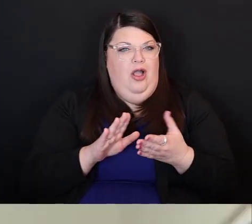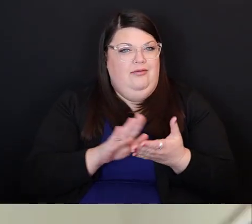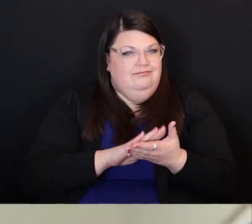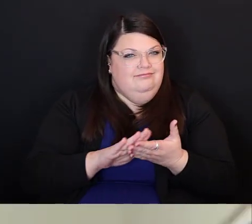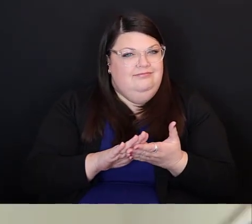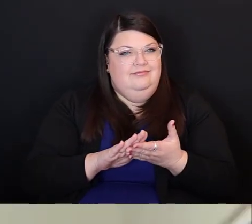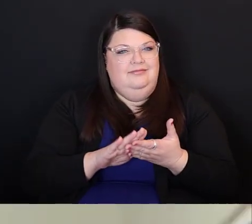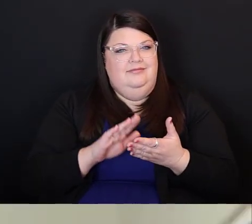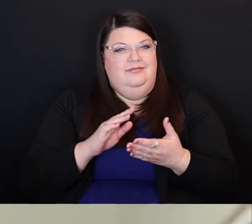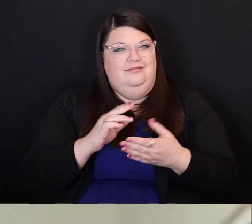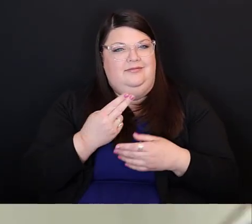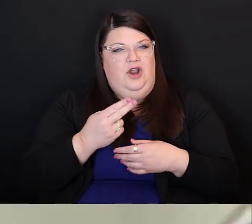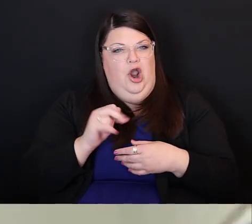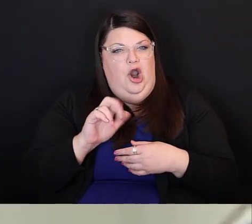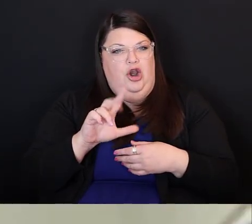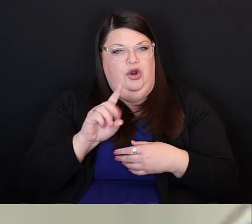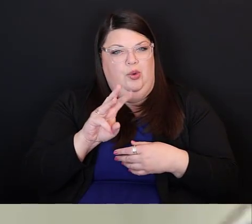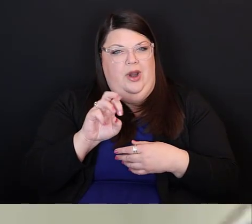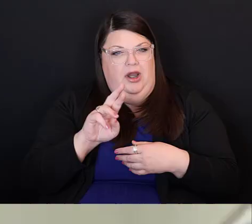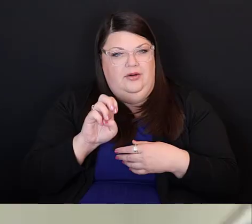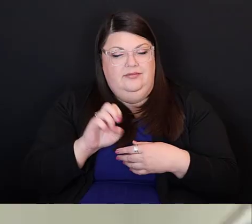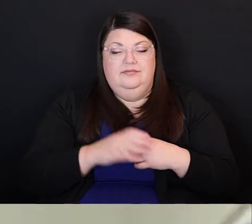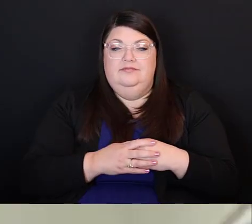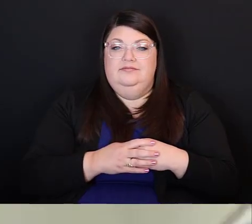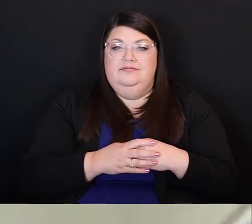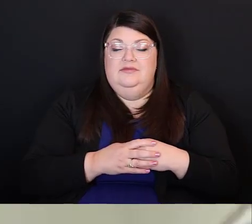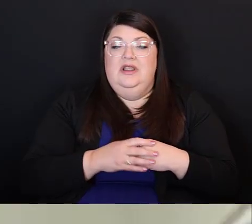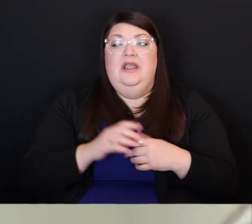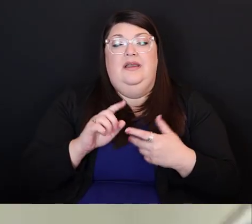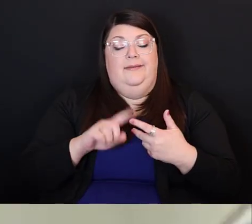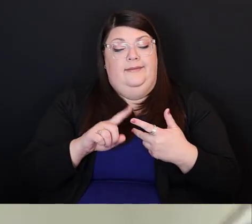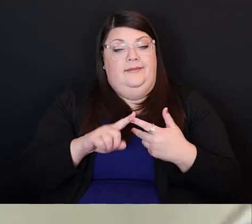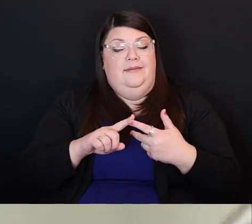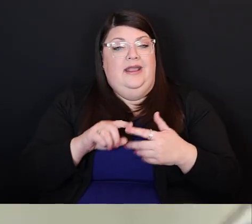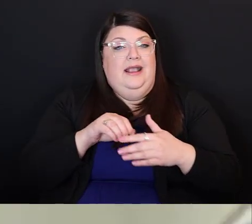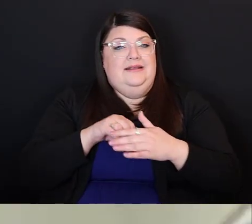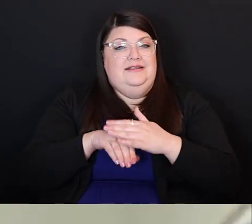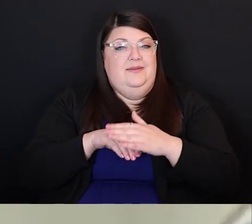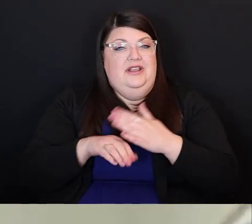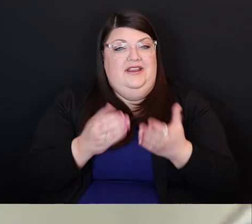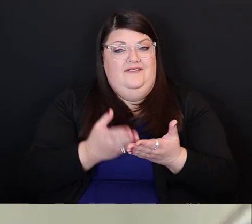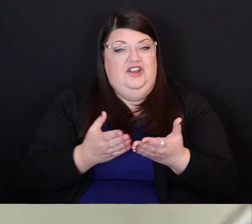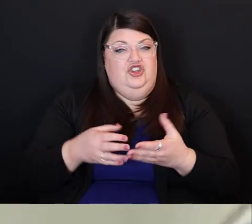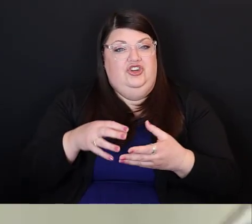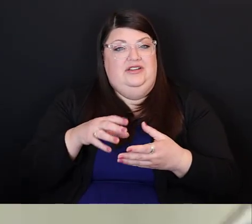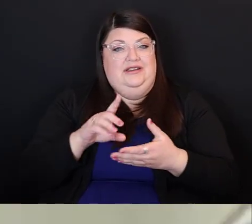Thinking about accessibility features designed into tech, there's actually a lot of features that people don't necessarily know about.